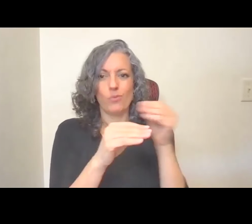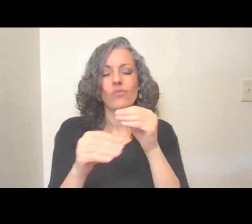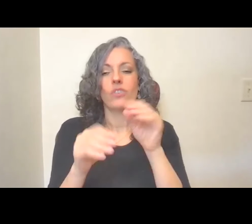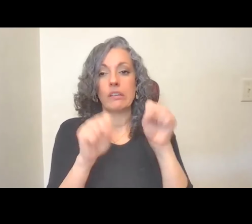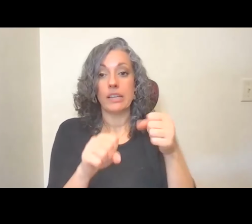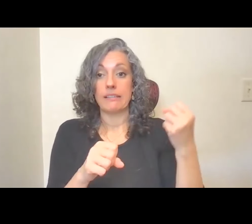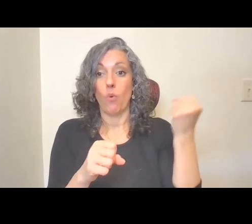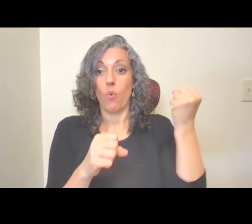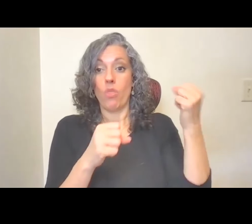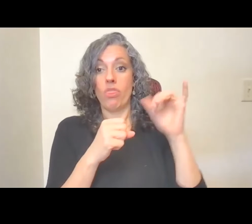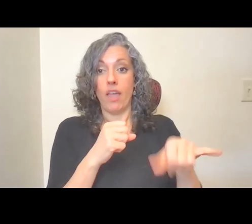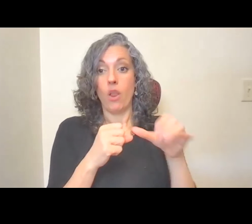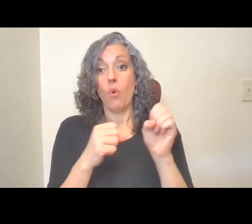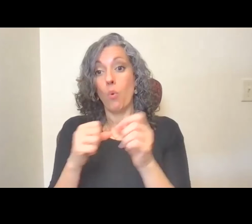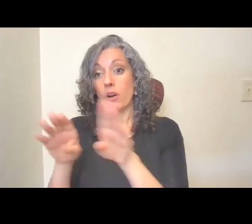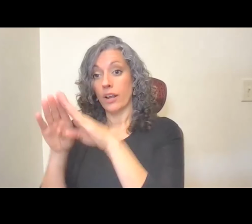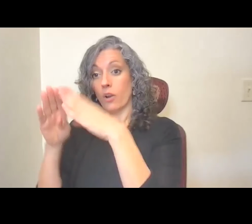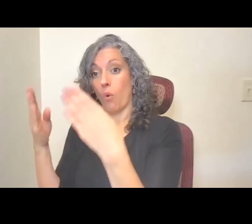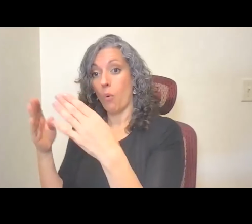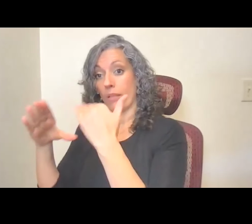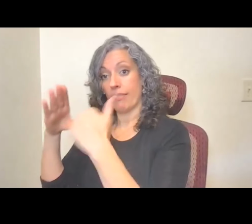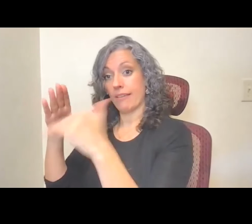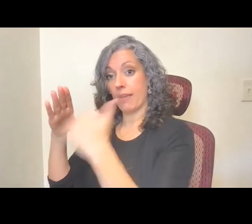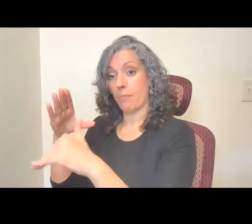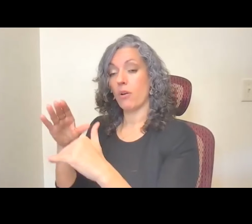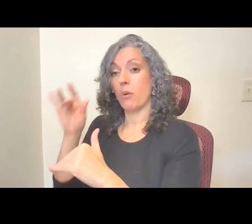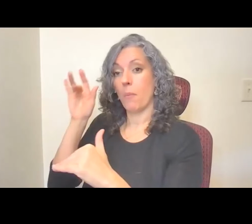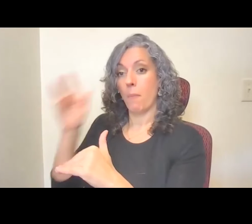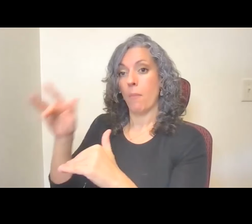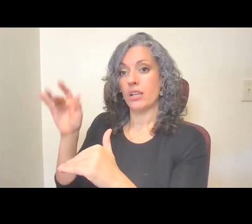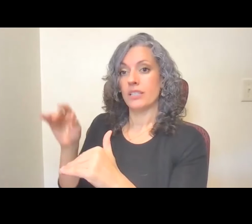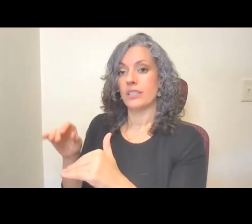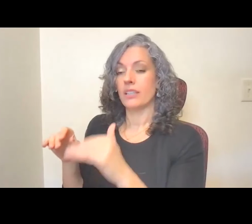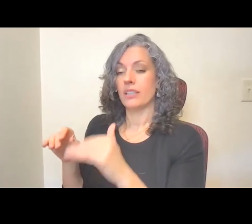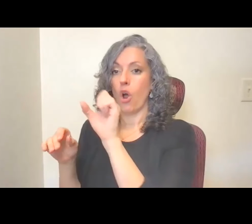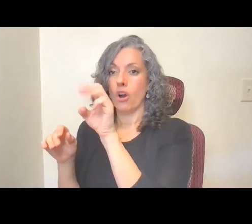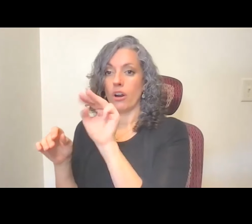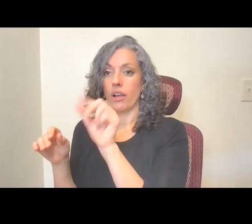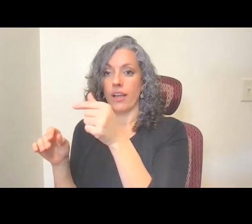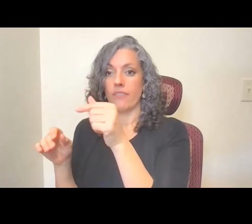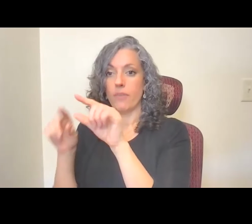open the email and then press the archive button that is always at the top. So for complex gesture,